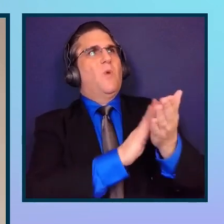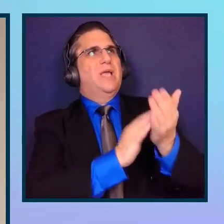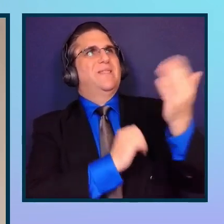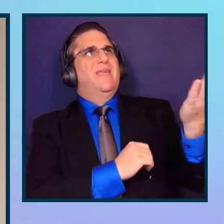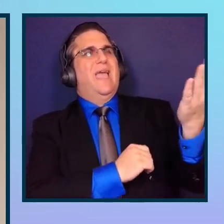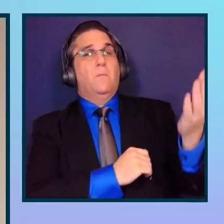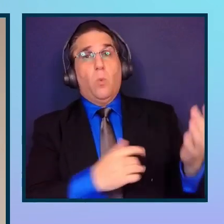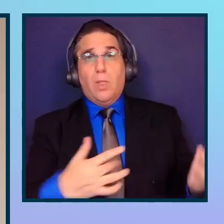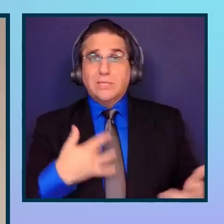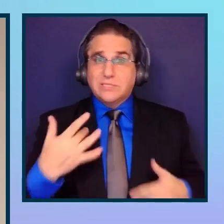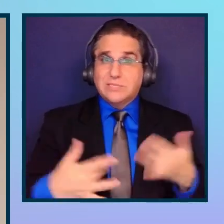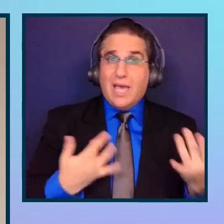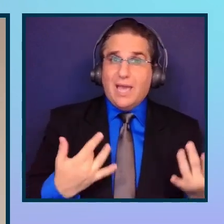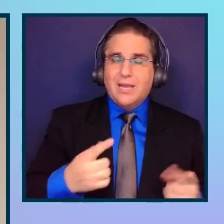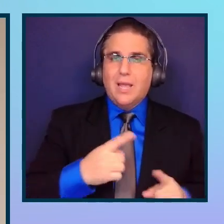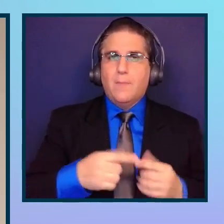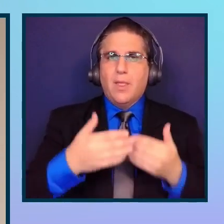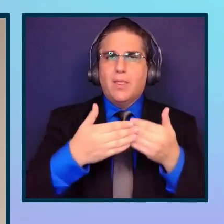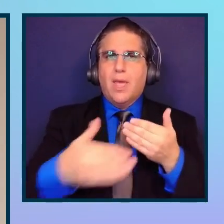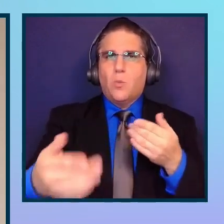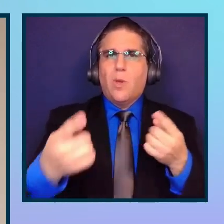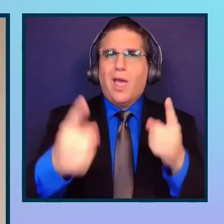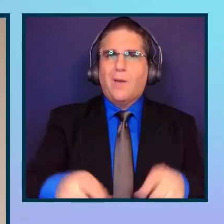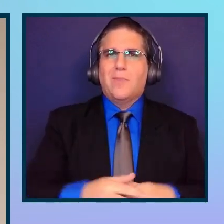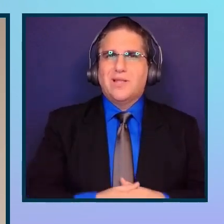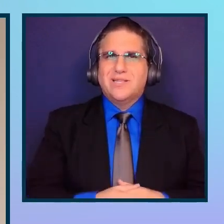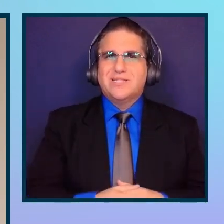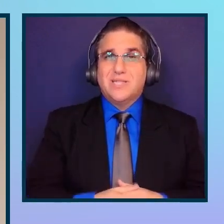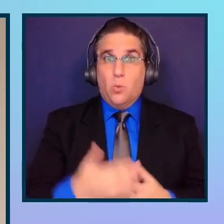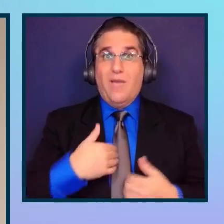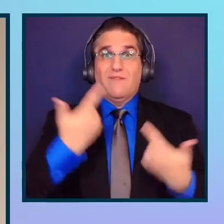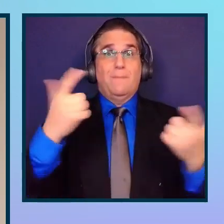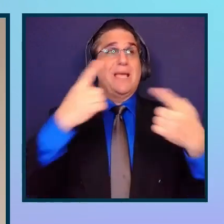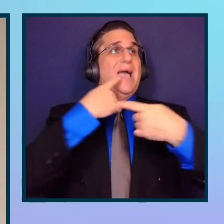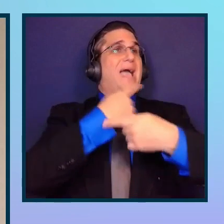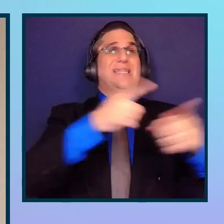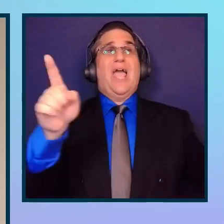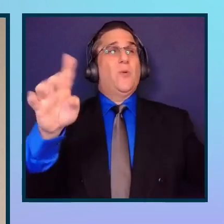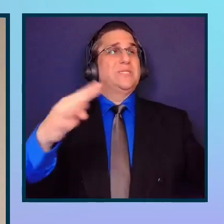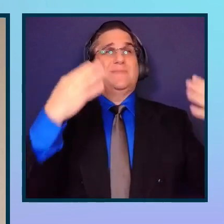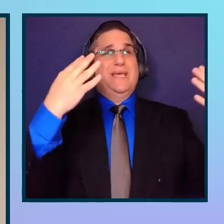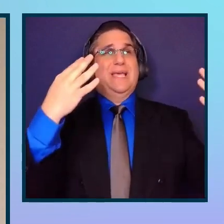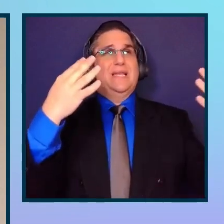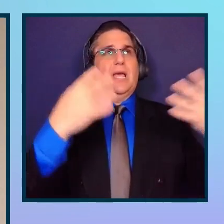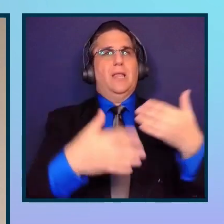Because we always get to the announcement, we never think about what happens afterward. Well, what happens afterward?